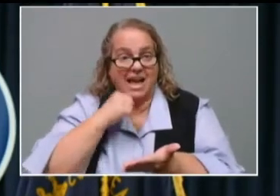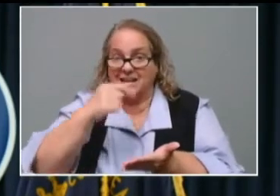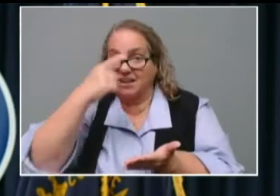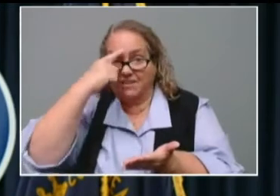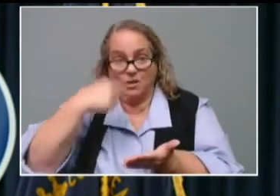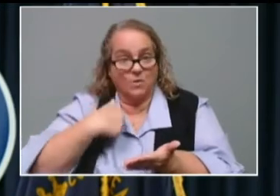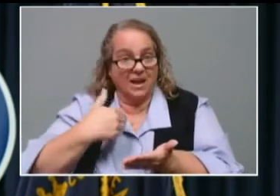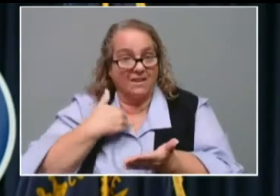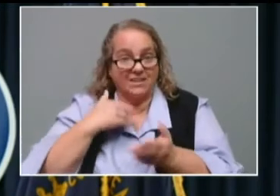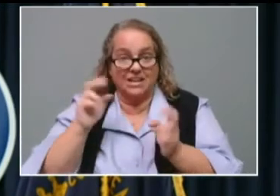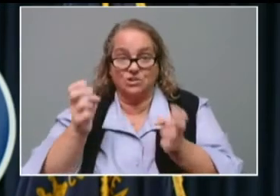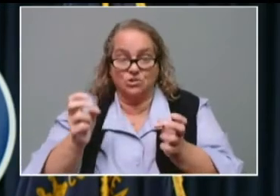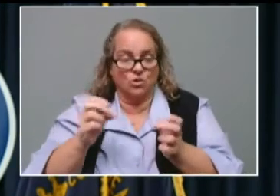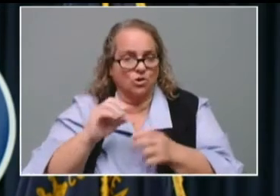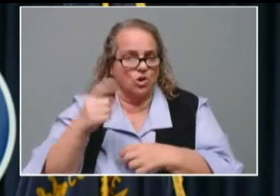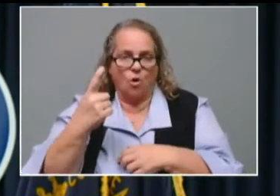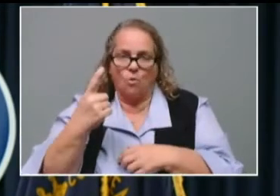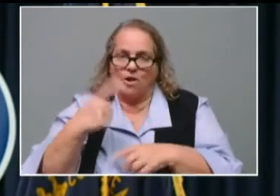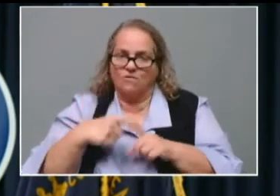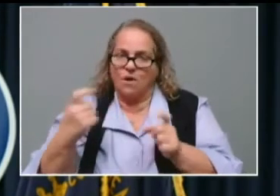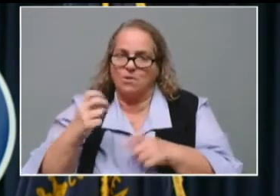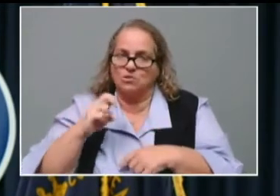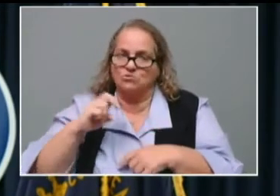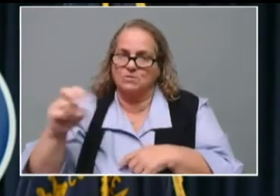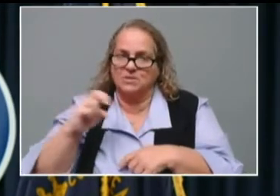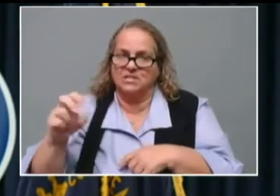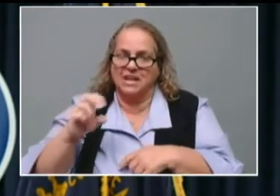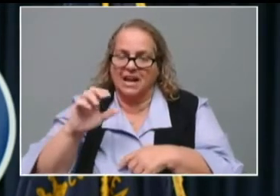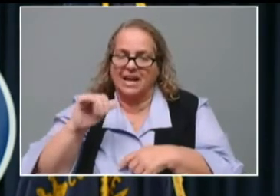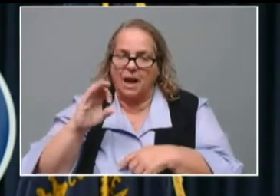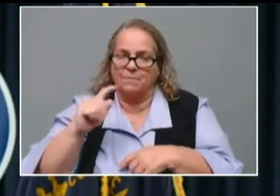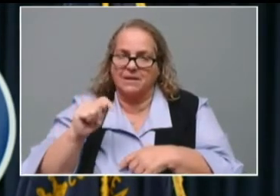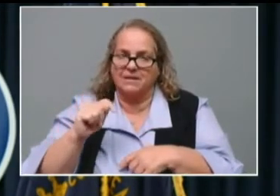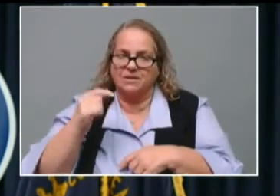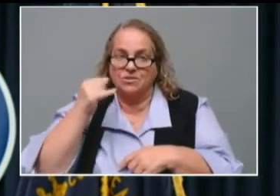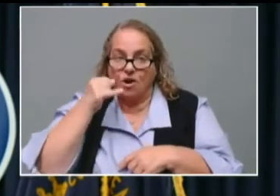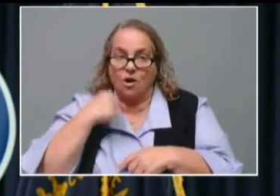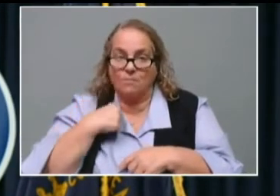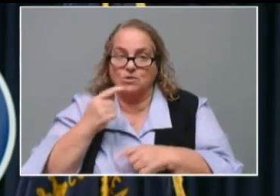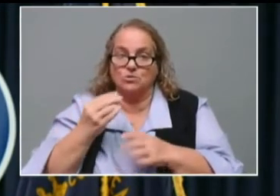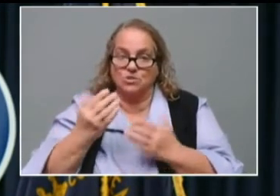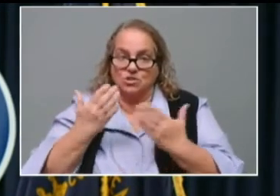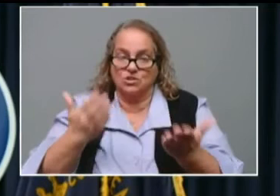me to suggest. My answer was anything other than correct but I will check on